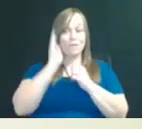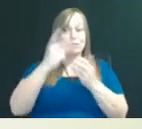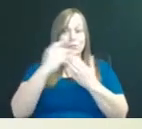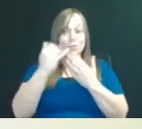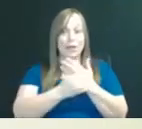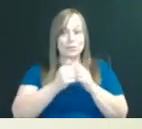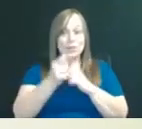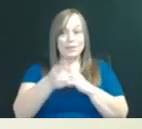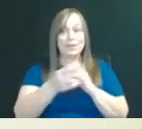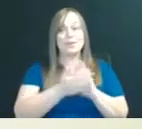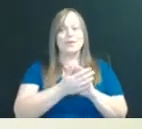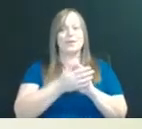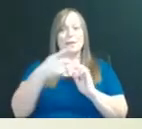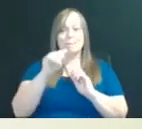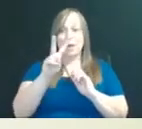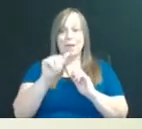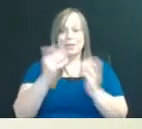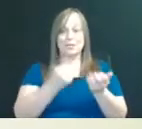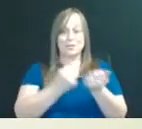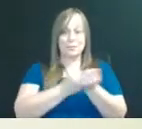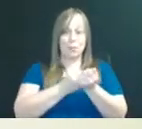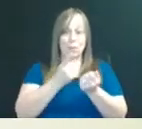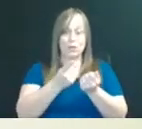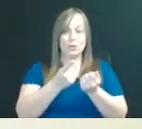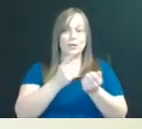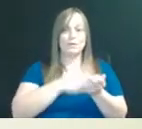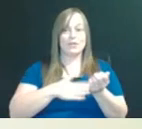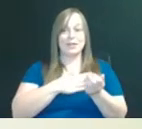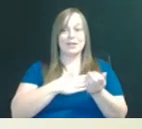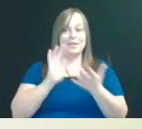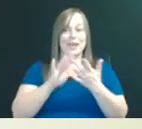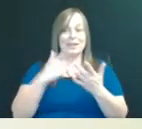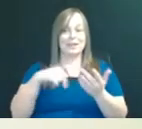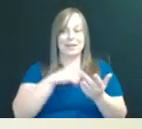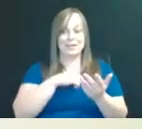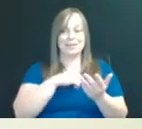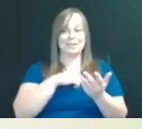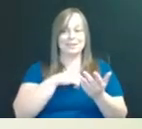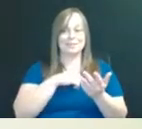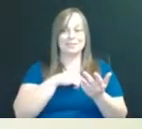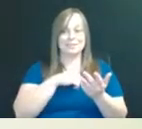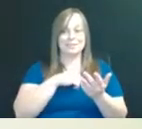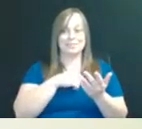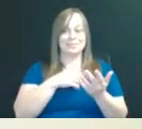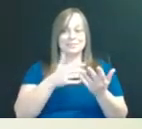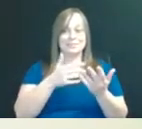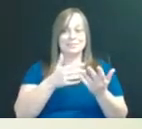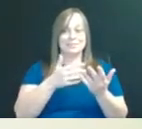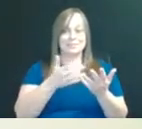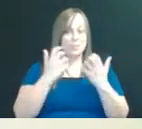Again, PAVA is here to support you. Please feel free to reach out whenever you want,